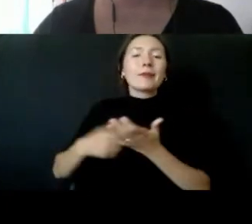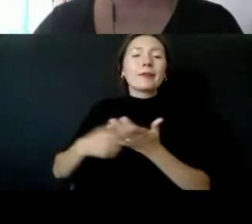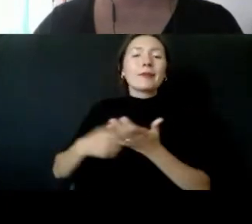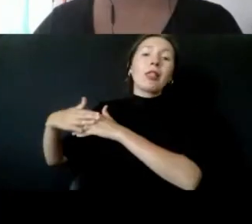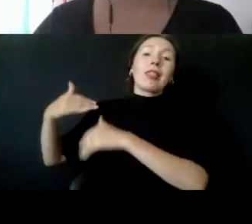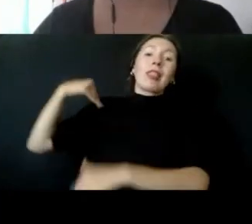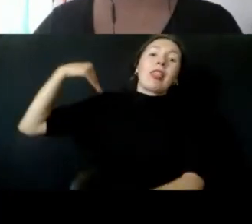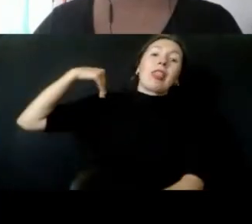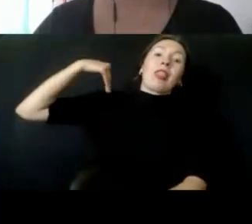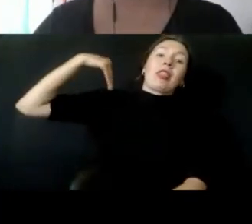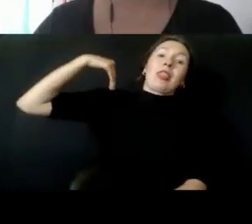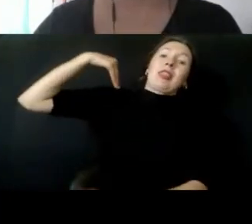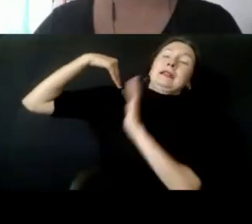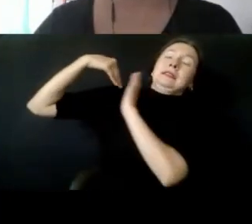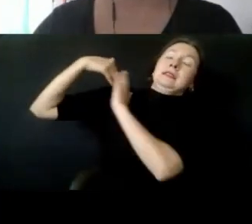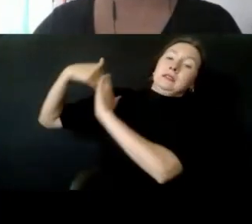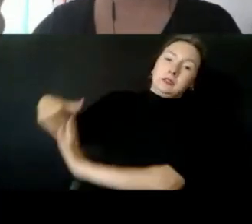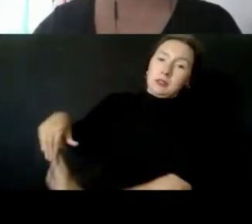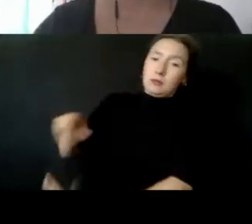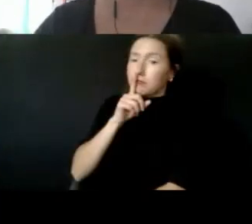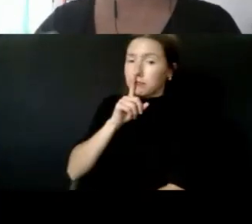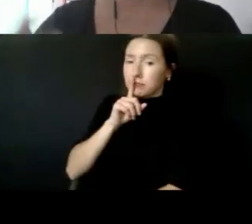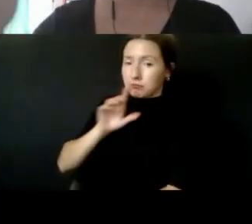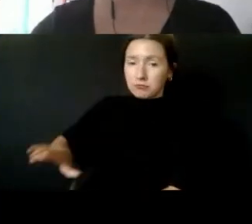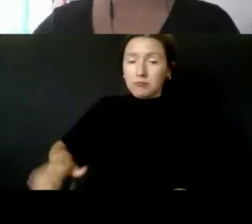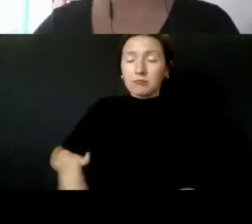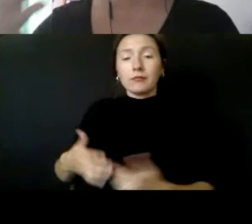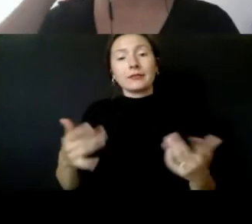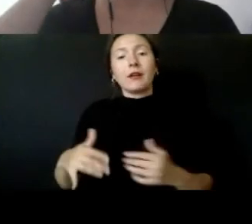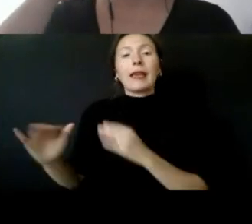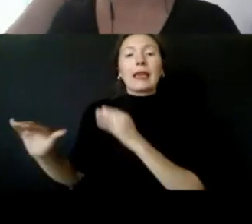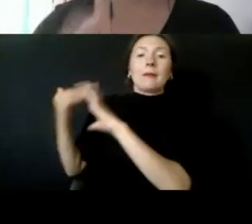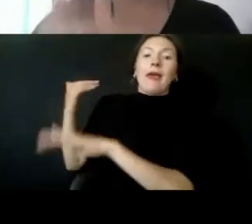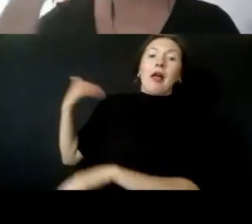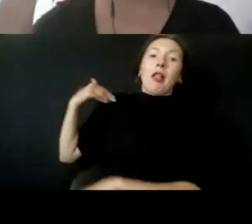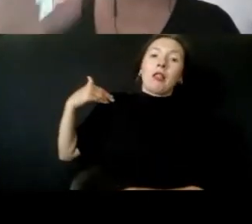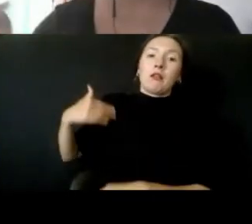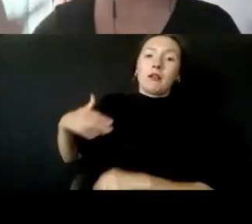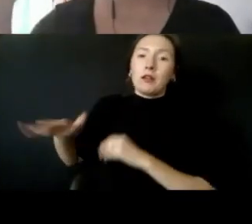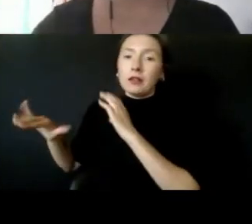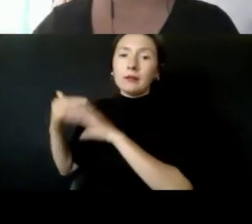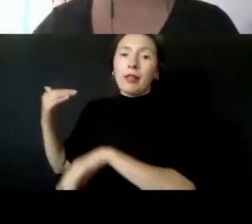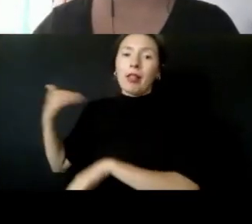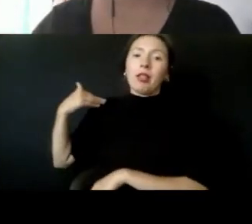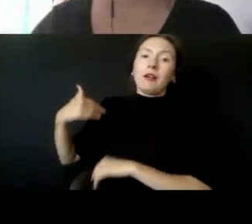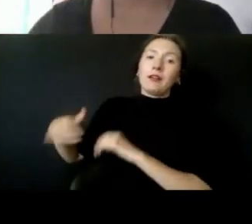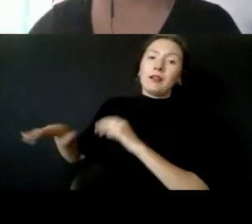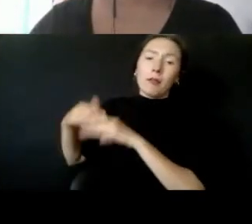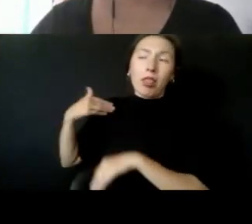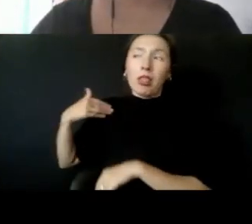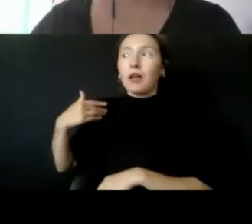you have an email this is going on that's going on i try not to let anything bother me too much as